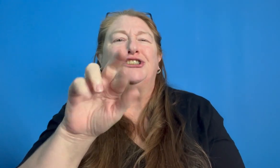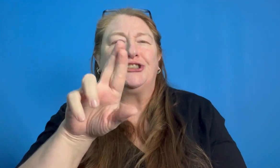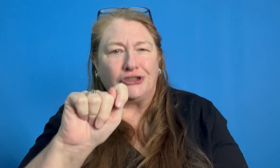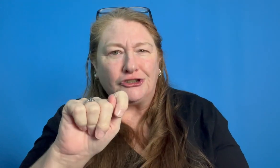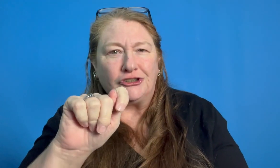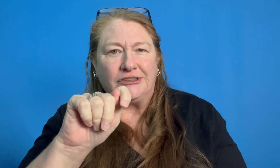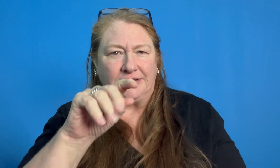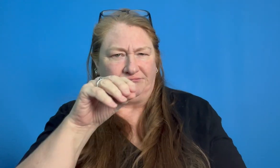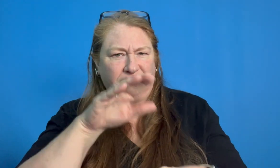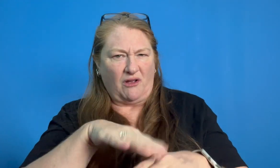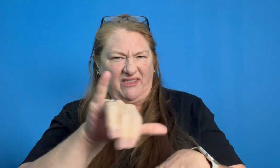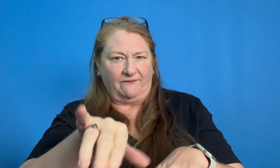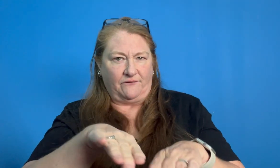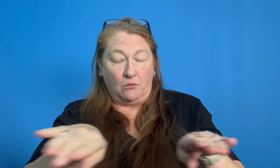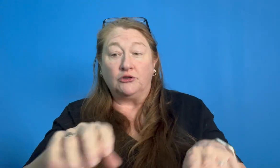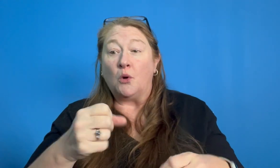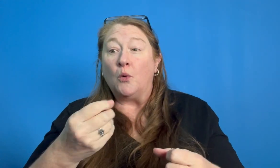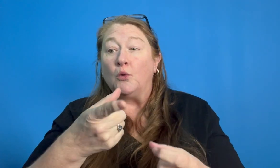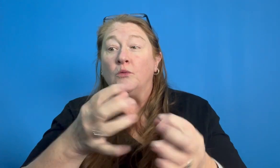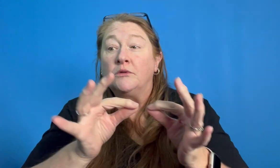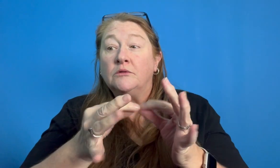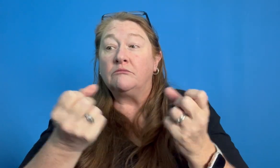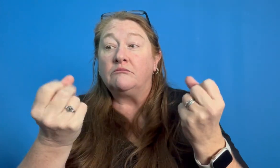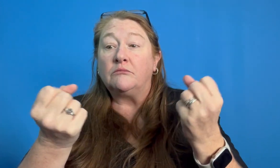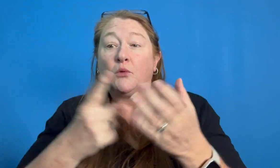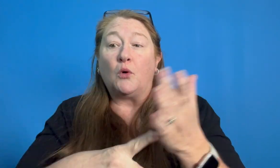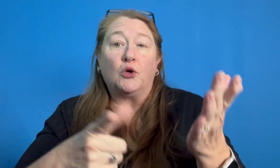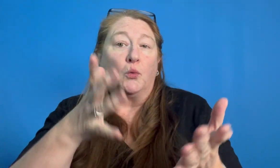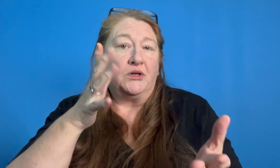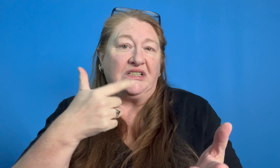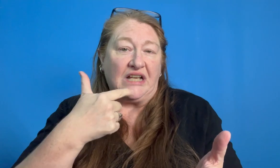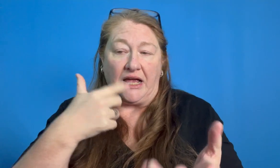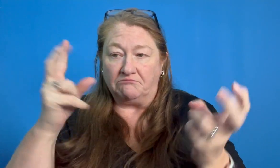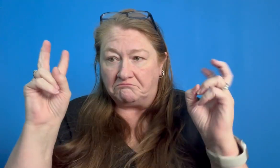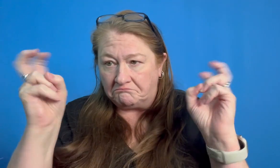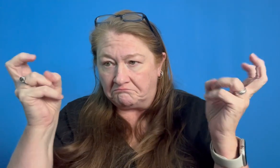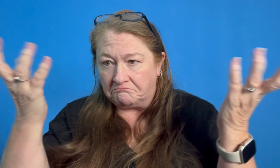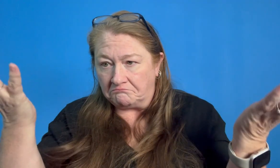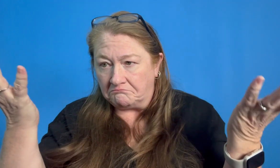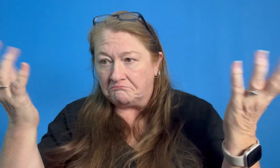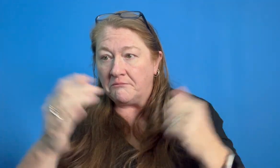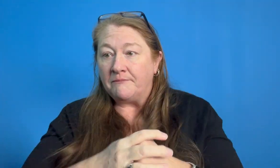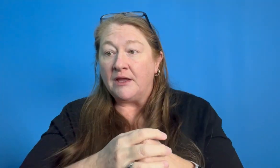that will register as DIRTY floor.